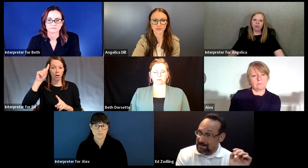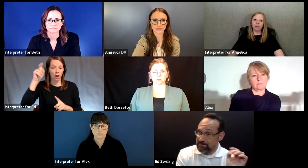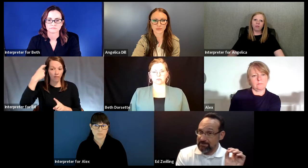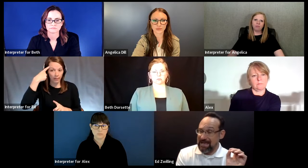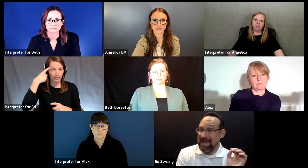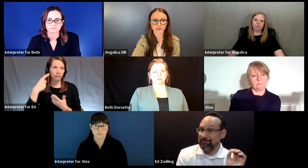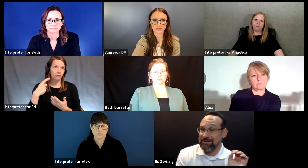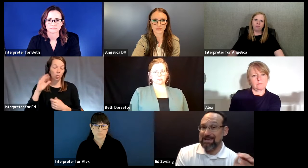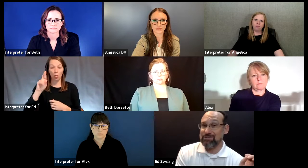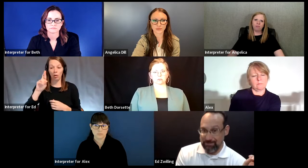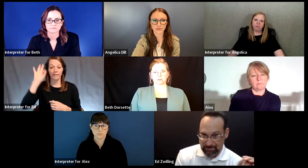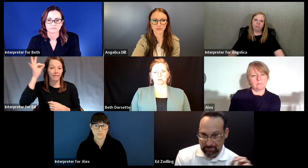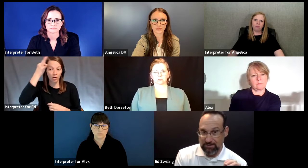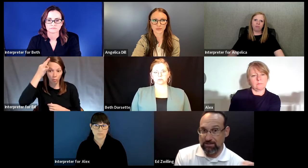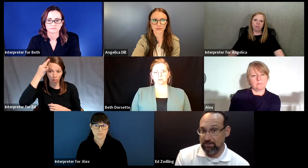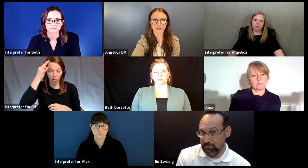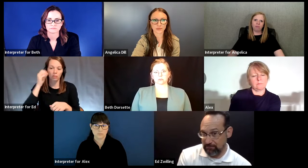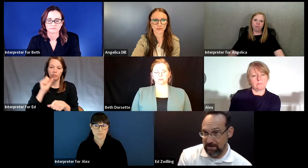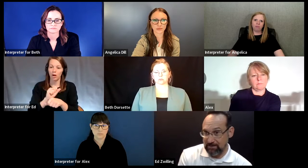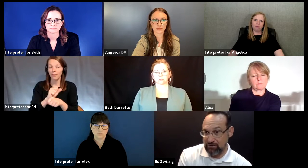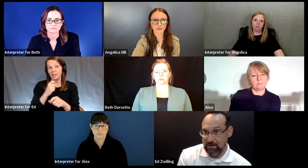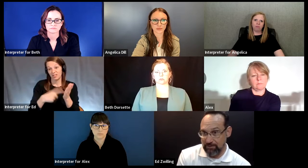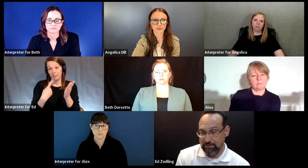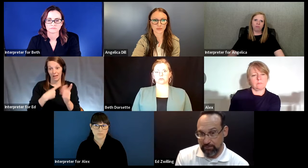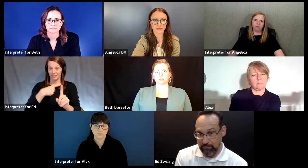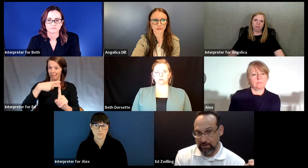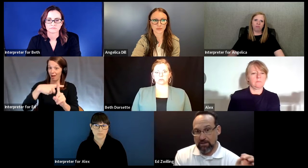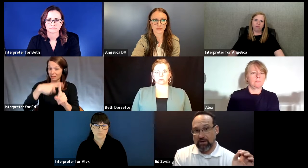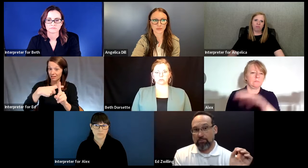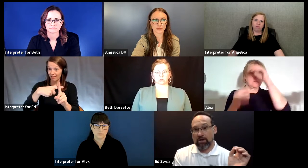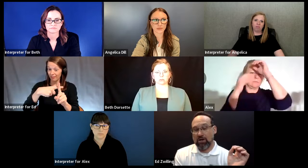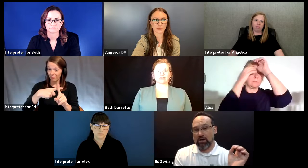times it's advantageous to disclose the fact that you have a disability.